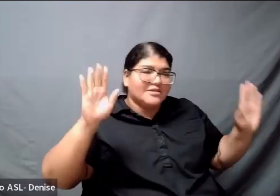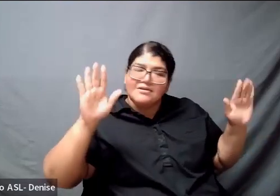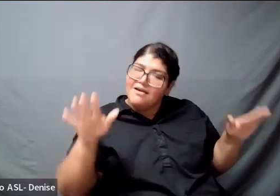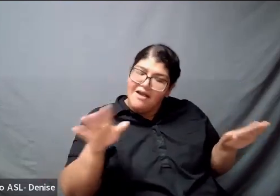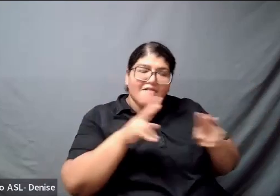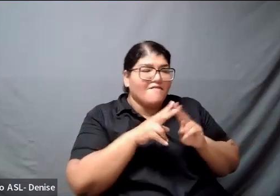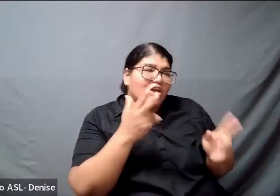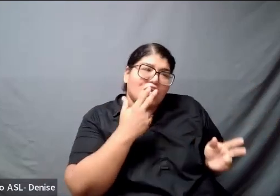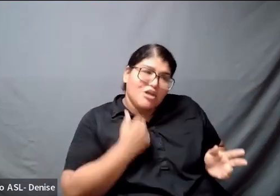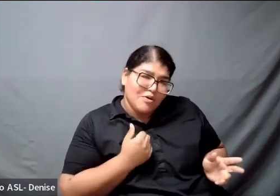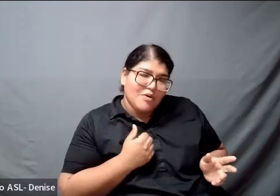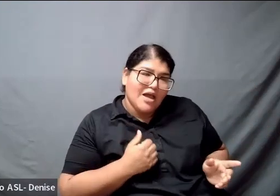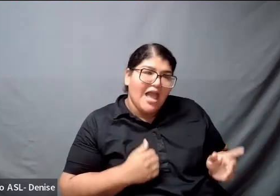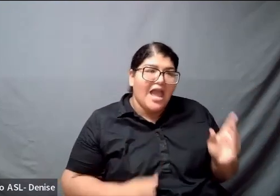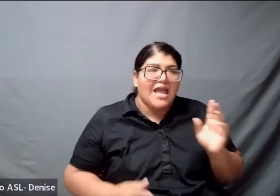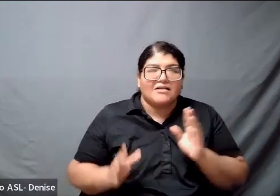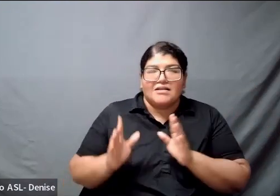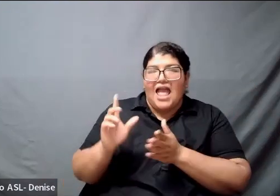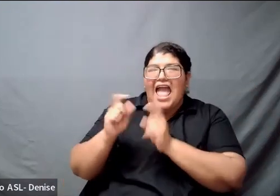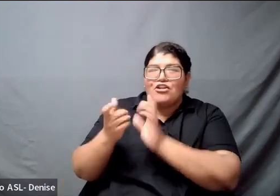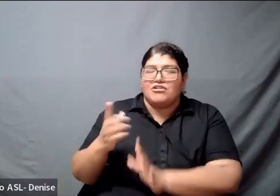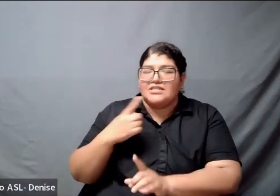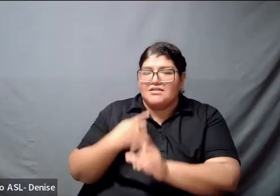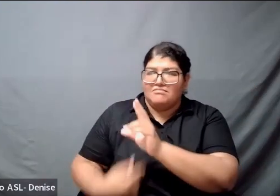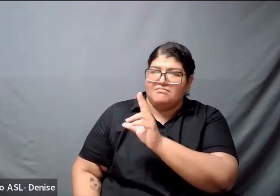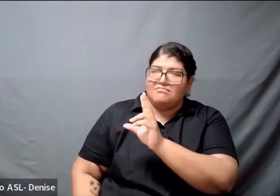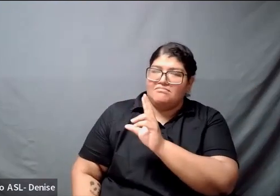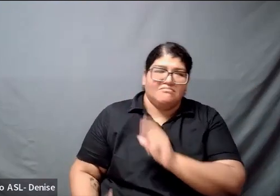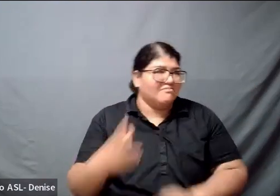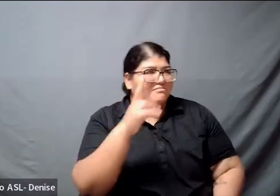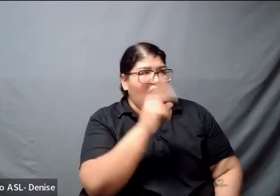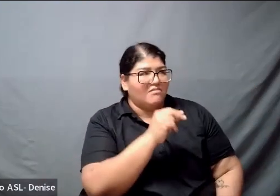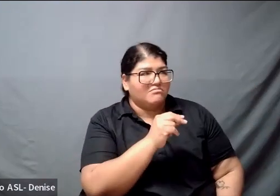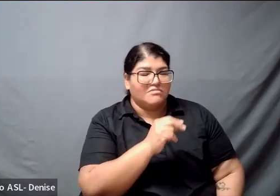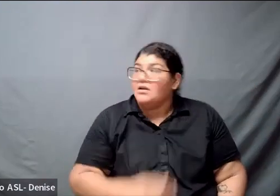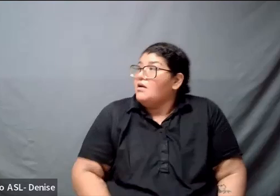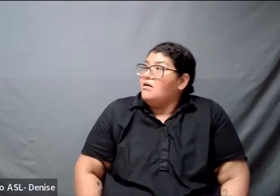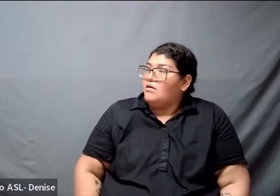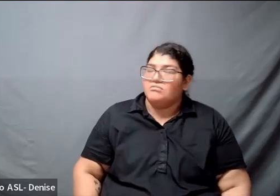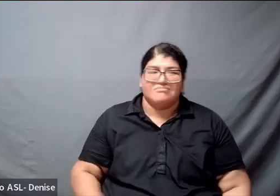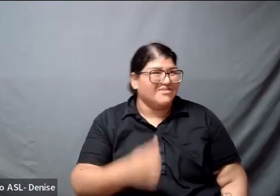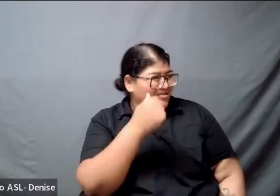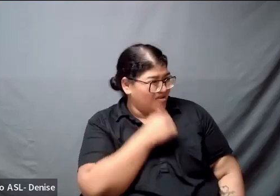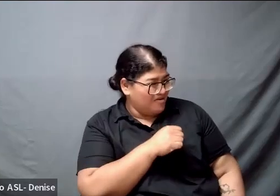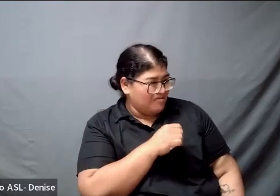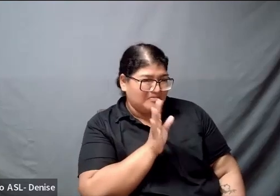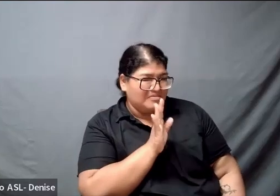no, so let's not do that. They don't know that. And the word girl might keep some adults from showing it to a boy.